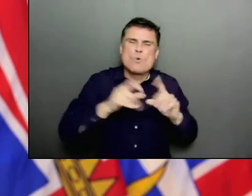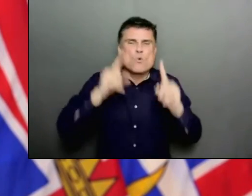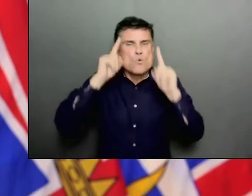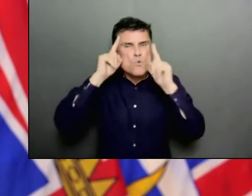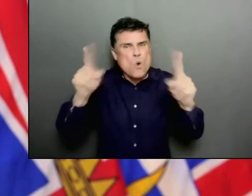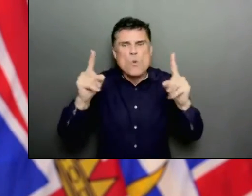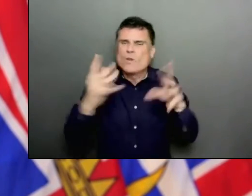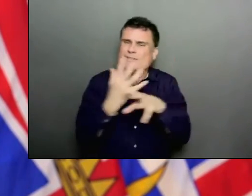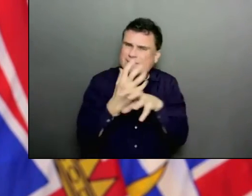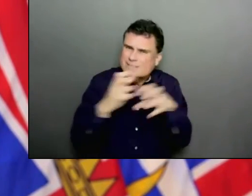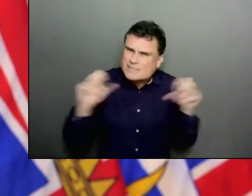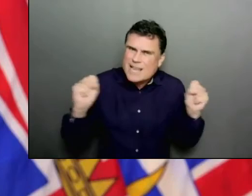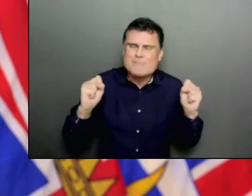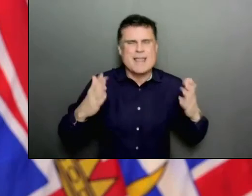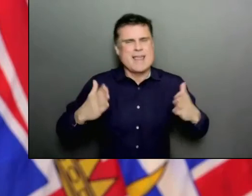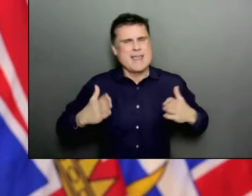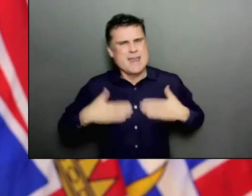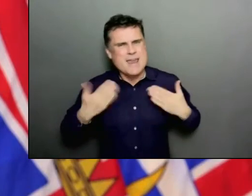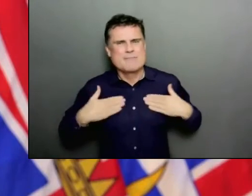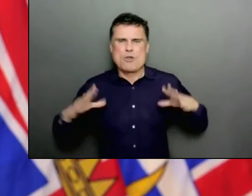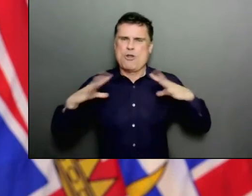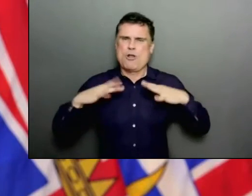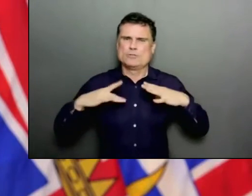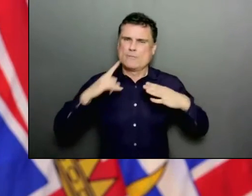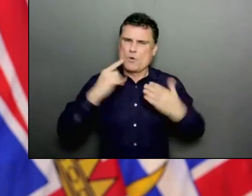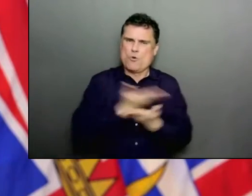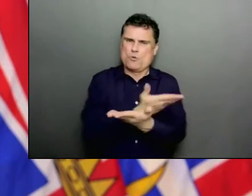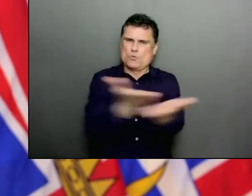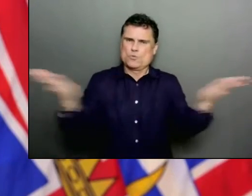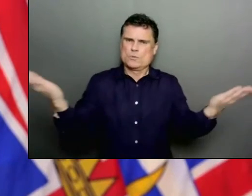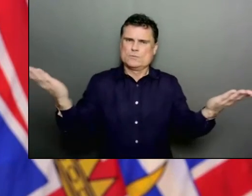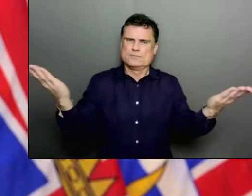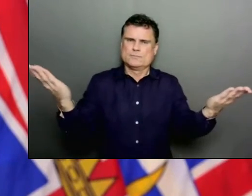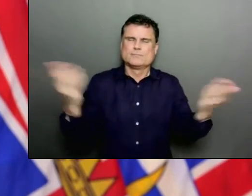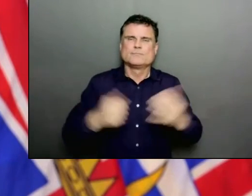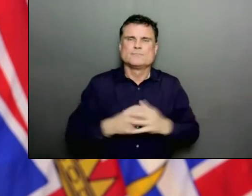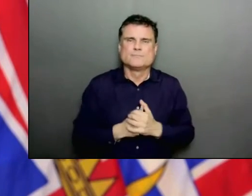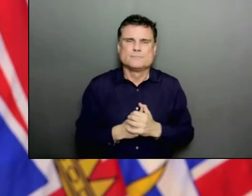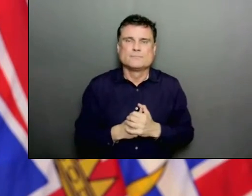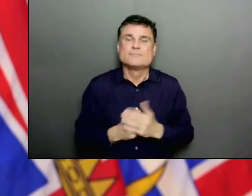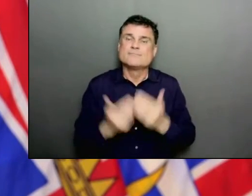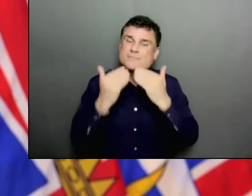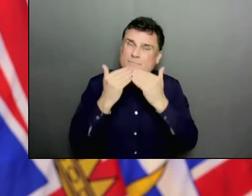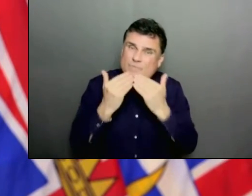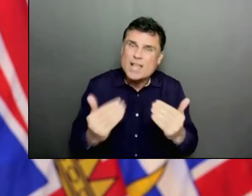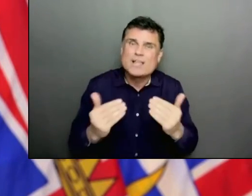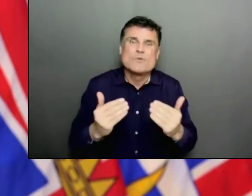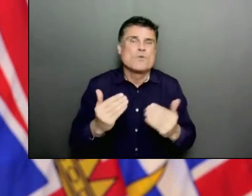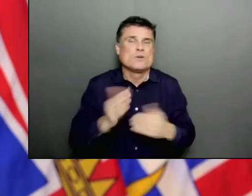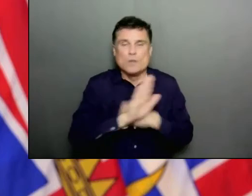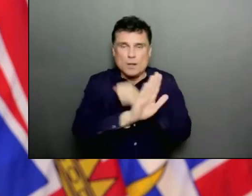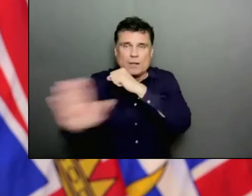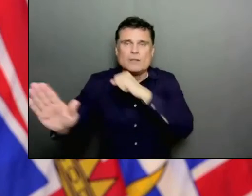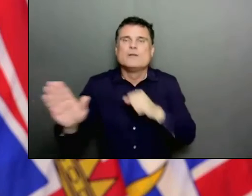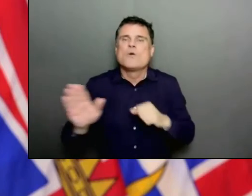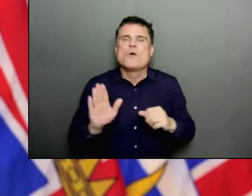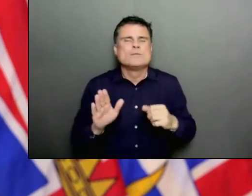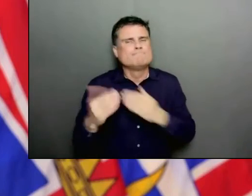everybody for being part of this team that has got us this far, and to encourage you to remain strong and to